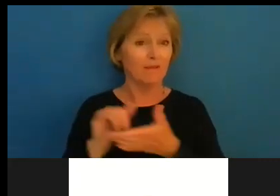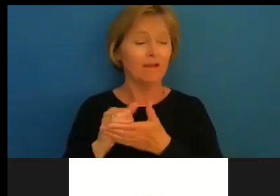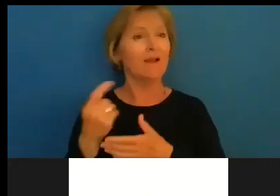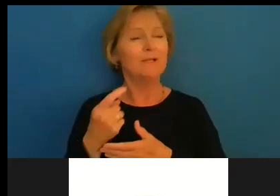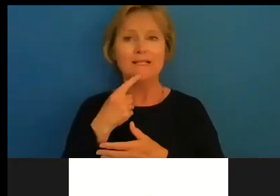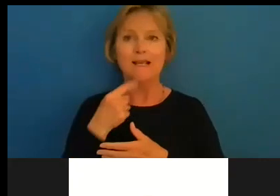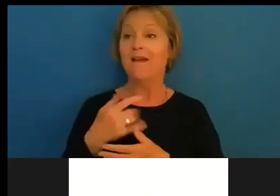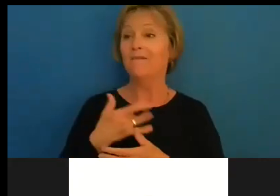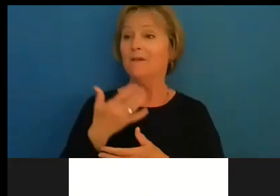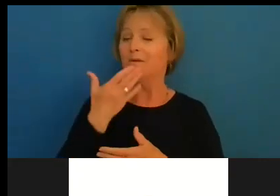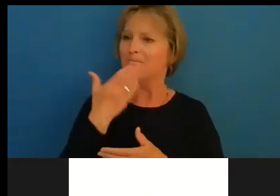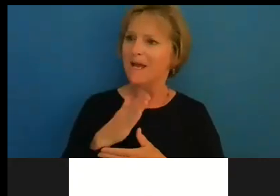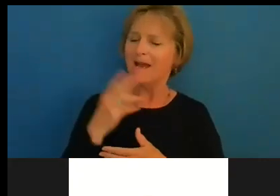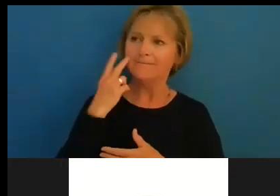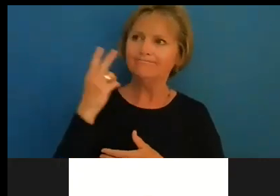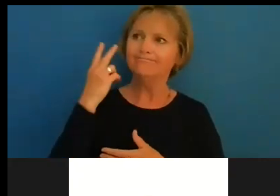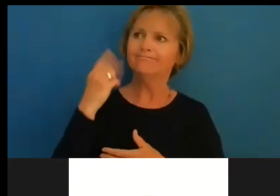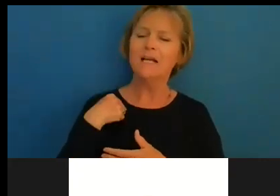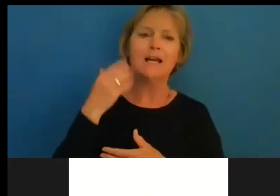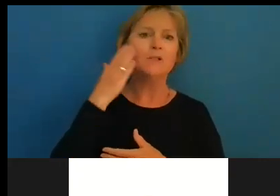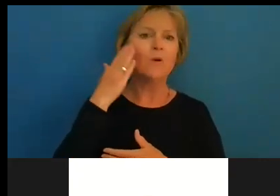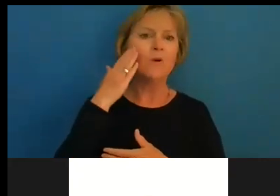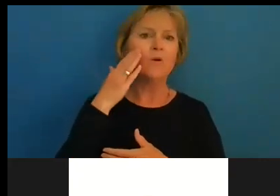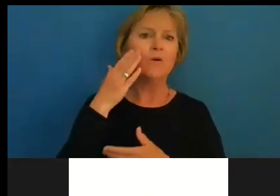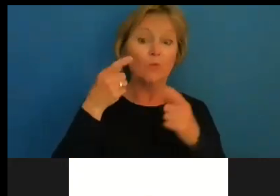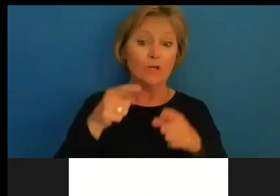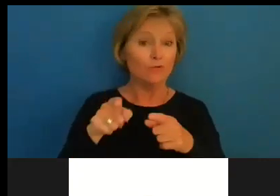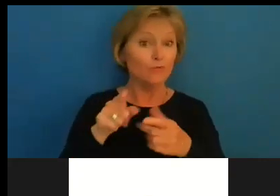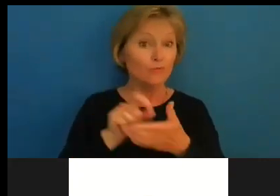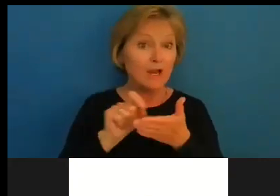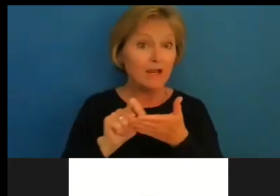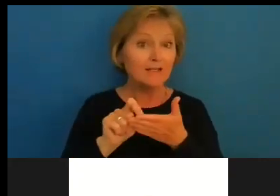feel bad about it because I know that when you write about these things -- and I'm sure.